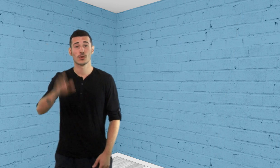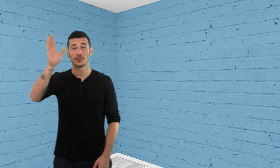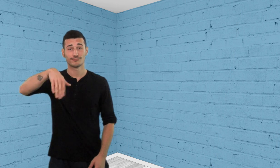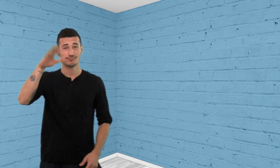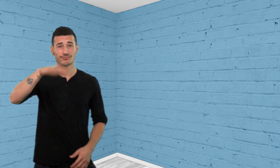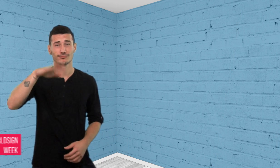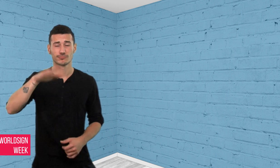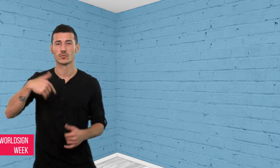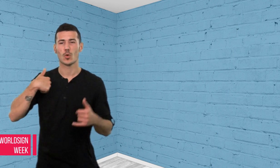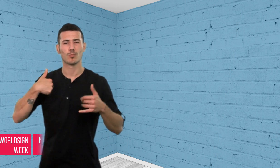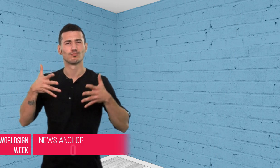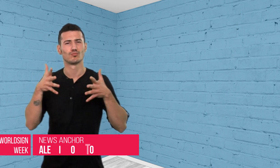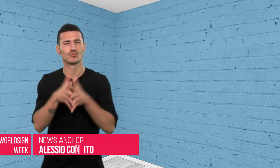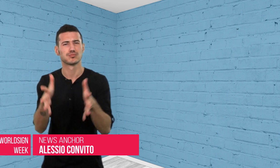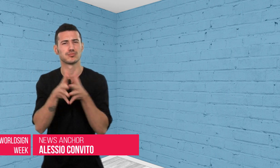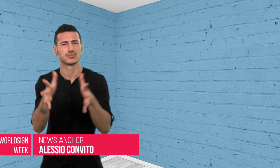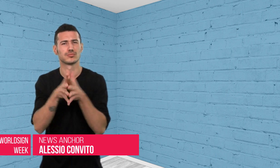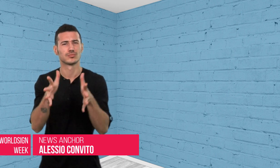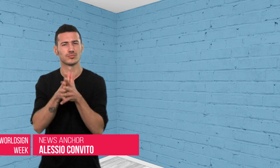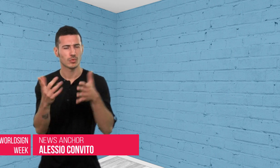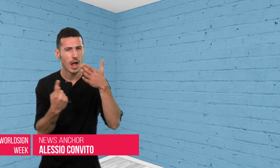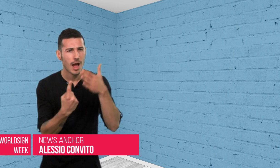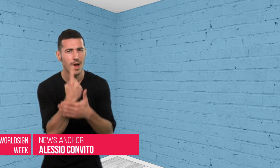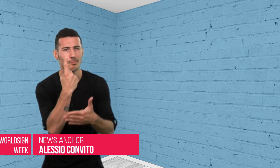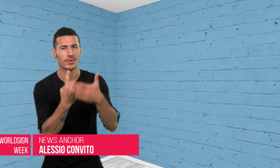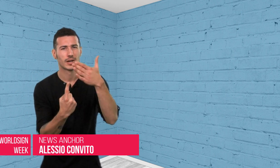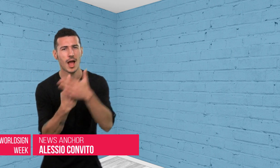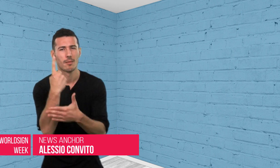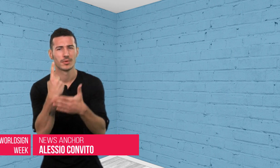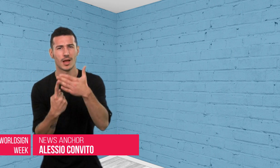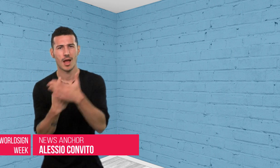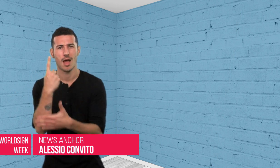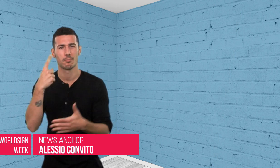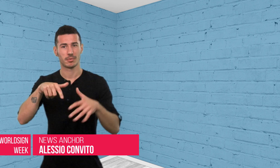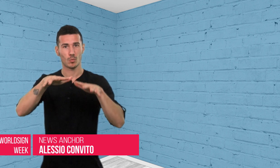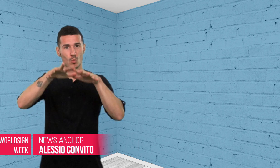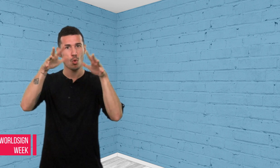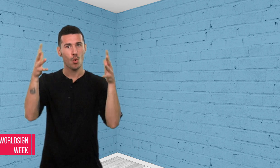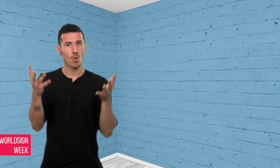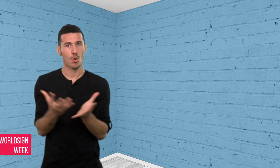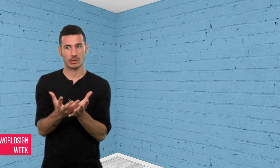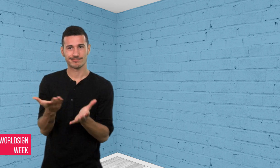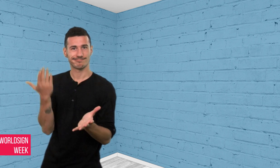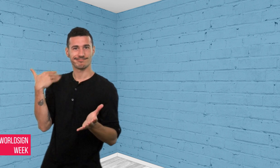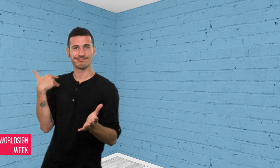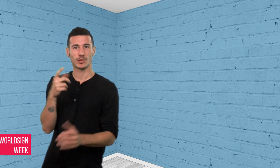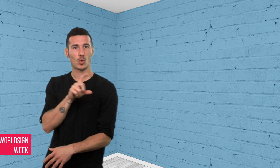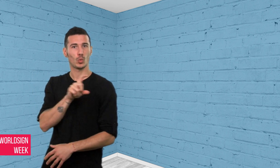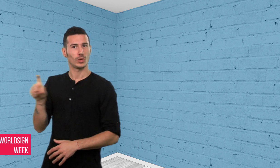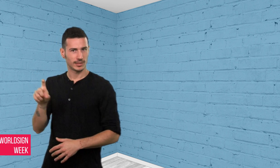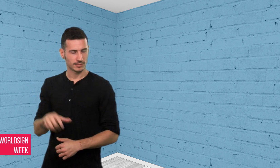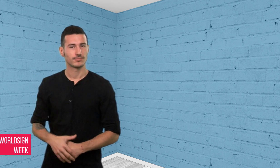Hello, here's a recap of last week’s happening around in